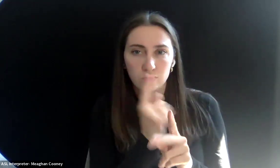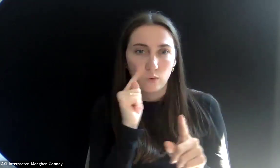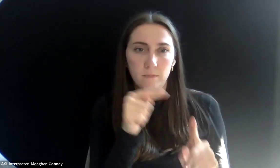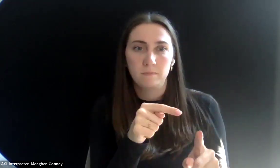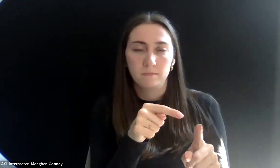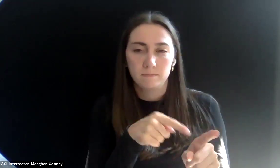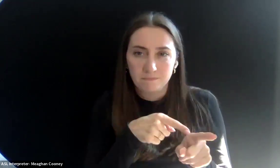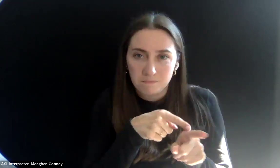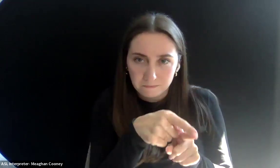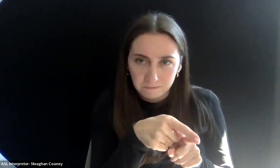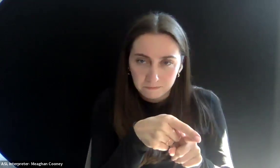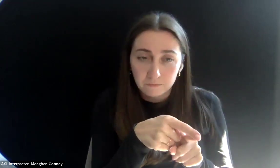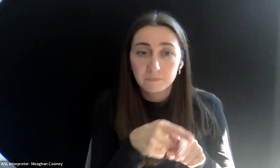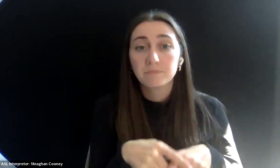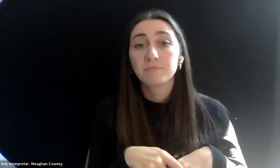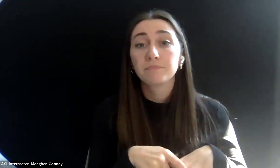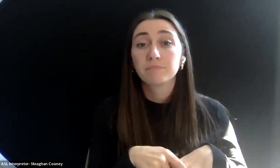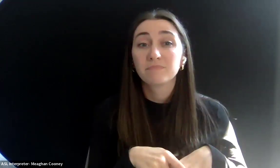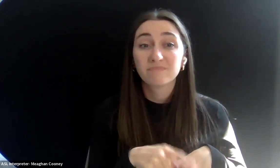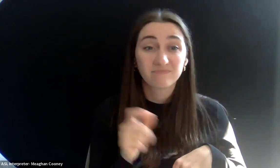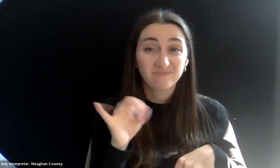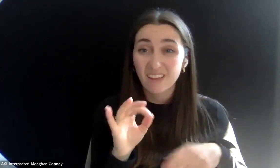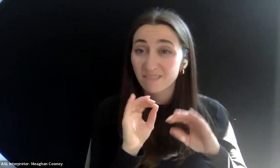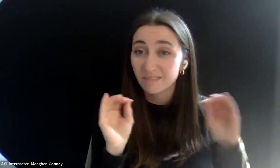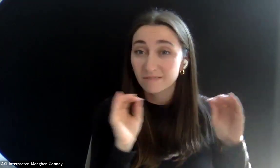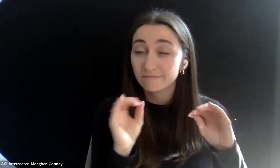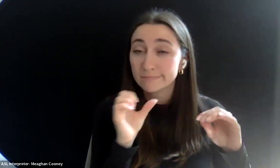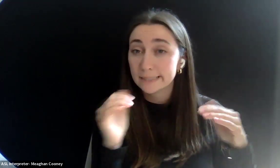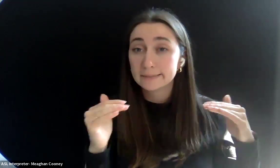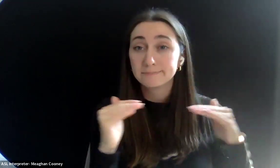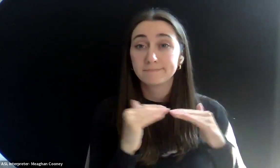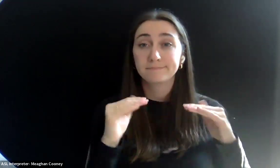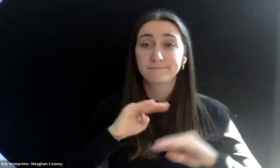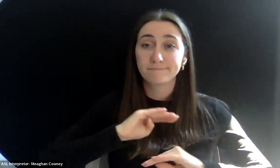And then if the project does not meet those recommendations, then